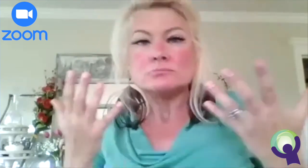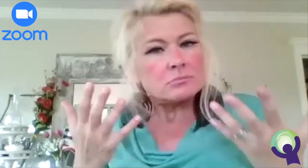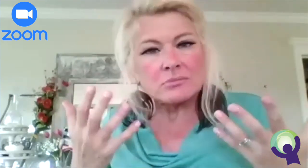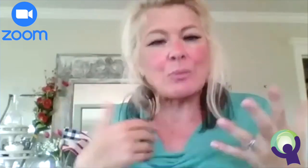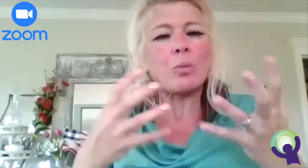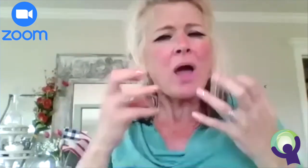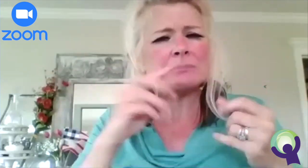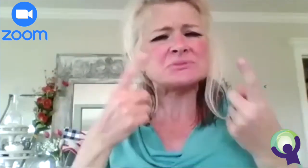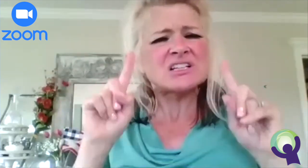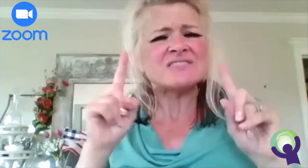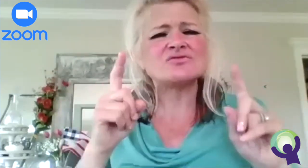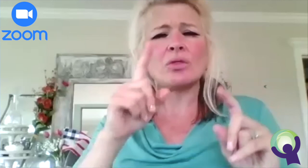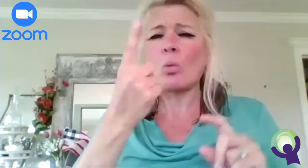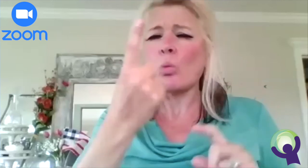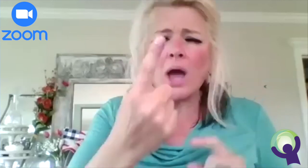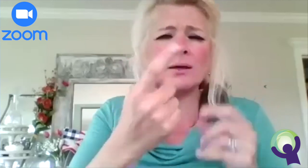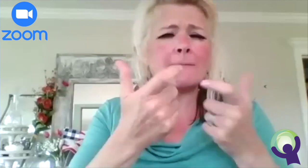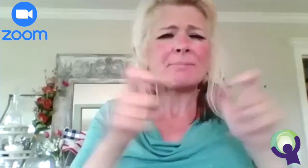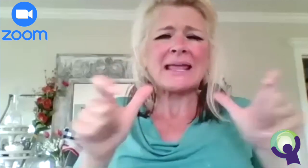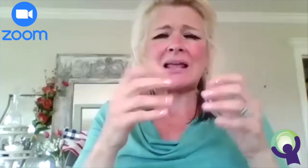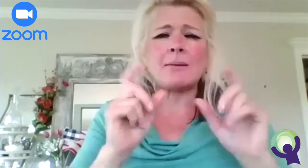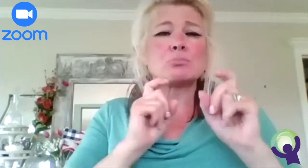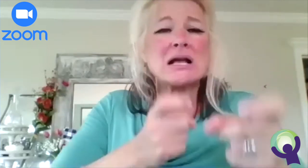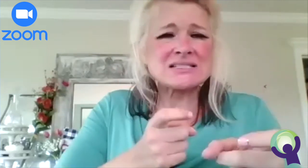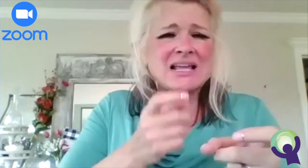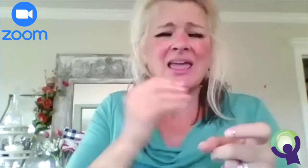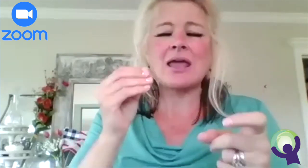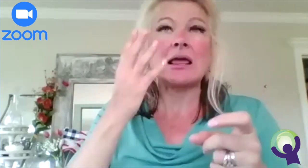employees and we want them to be